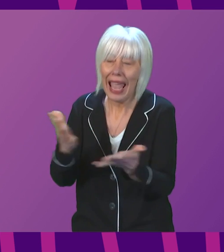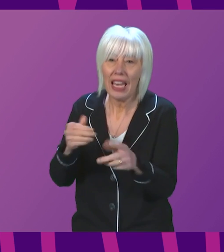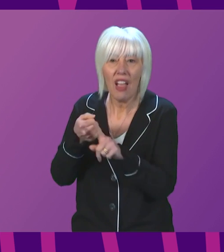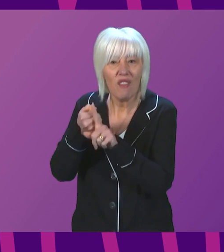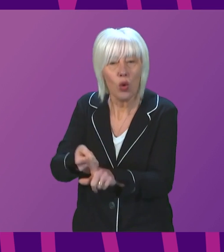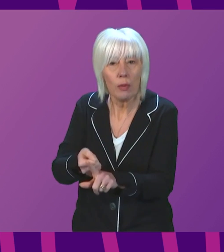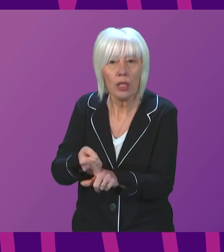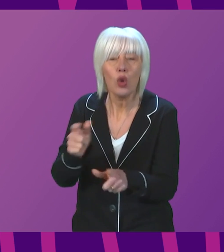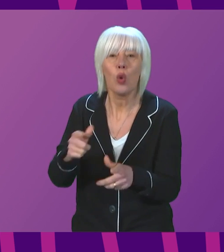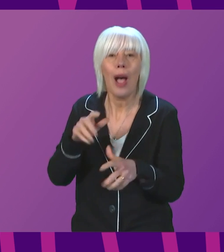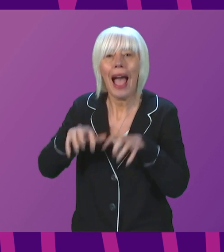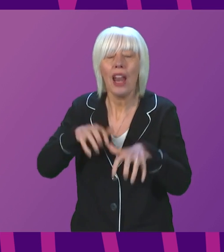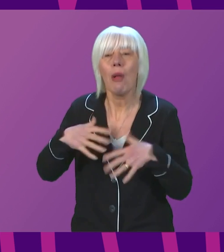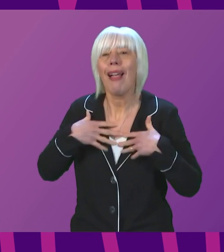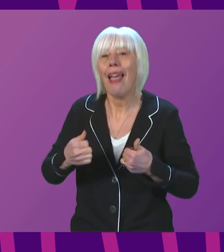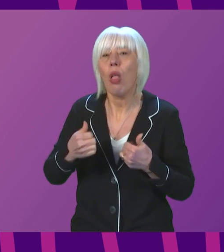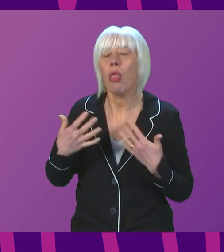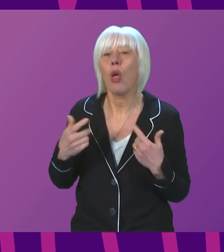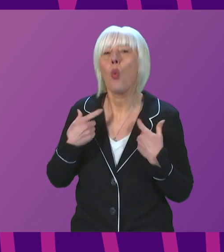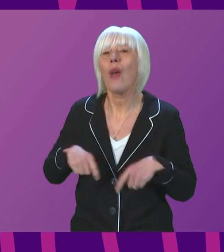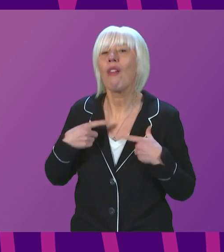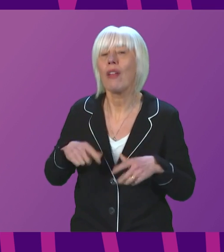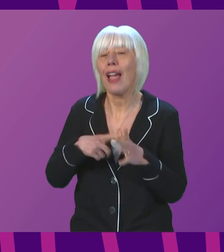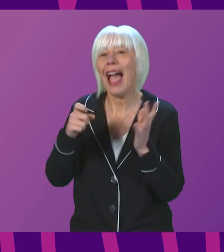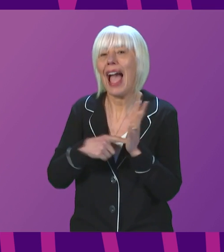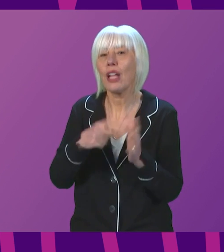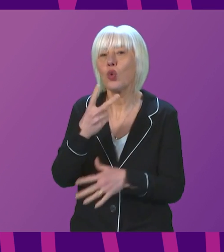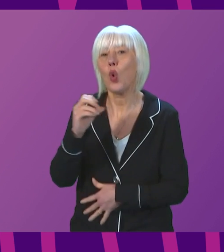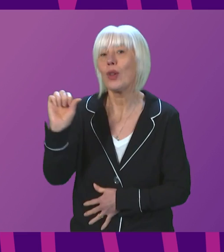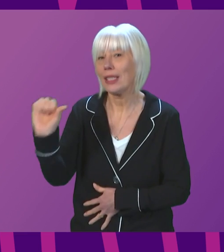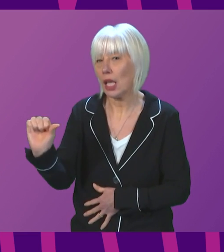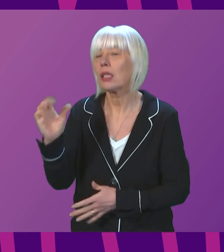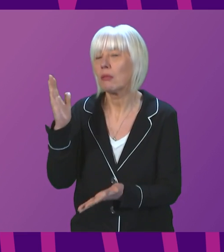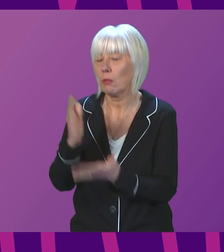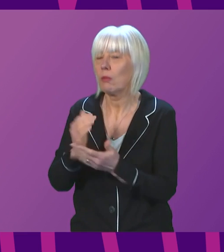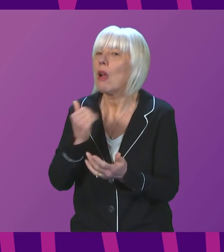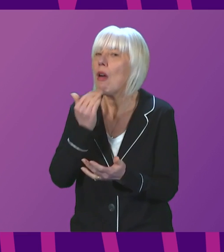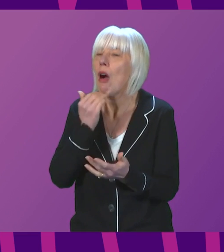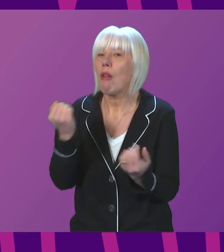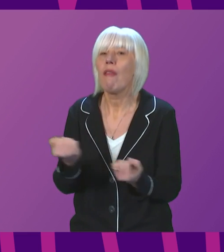The Animal Health and Welfare Act 2006 provides sufficient powers to take enforcement action